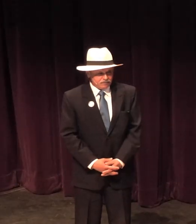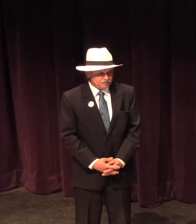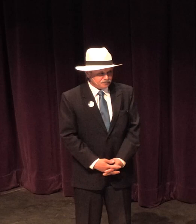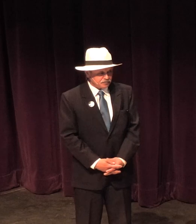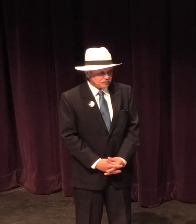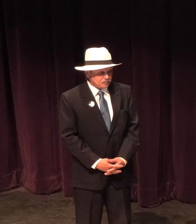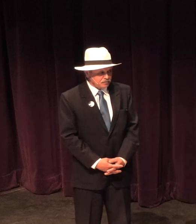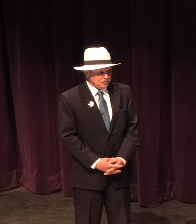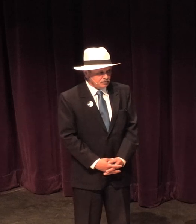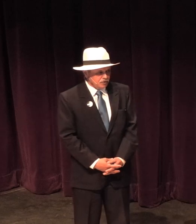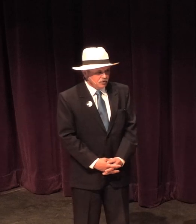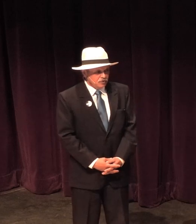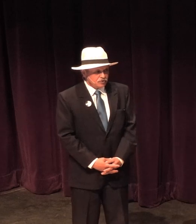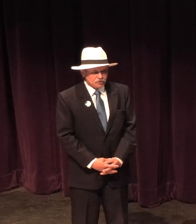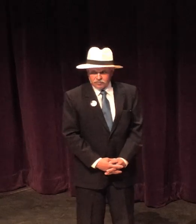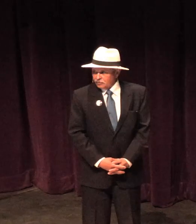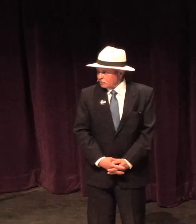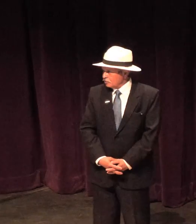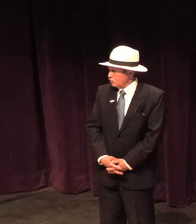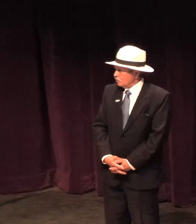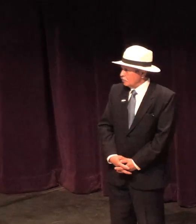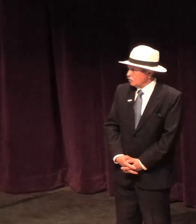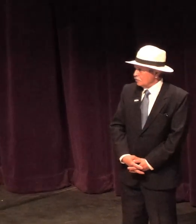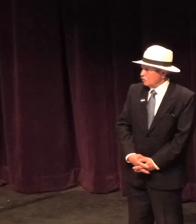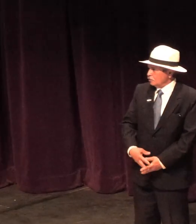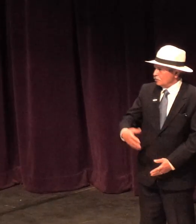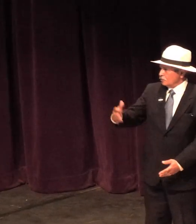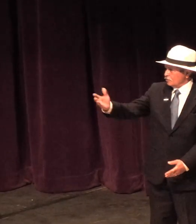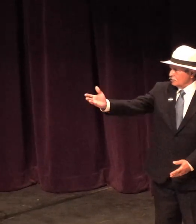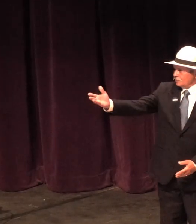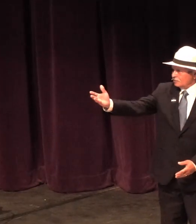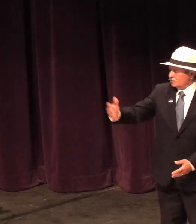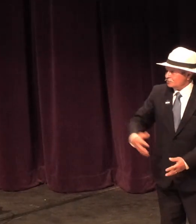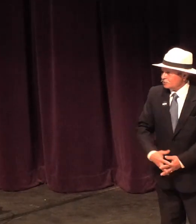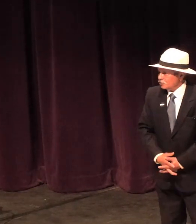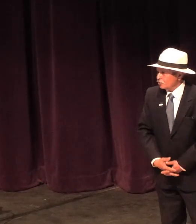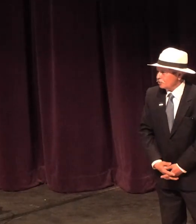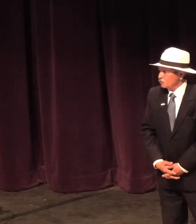of a group, not of a person, not of an entity but our success and failure is as an institution.